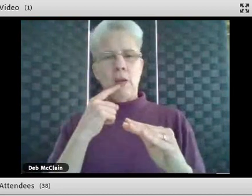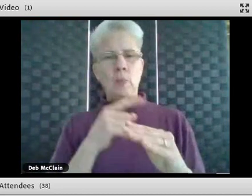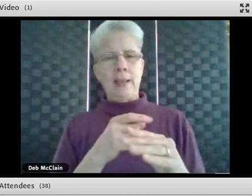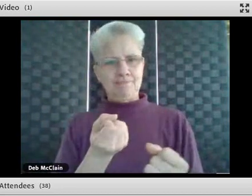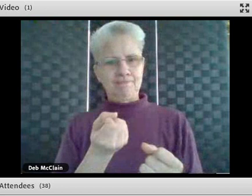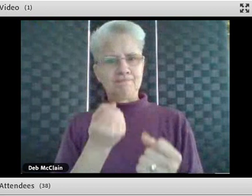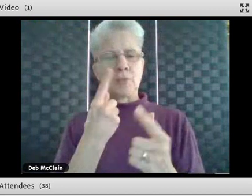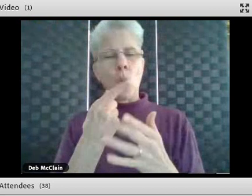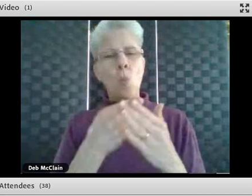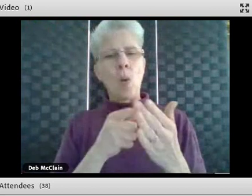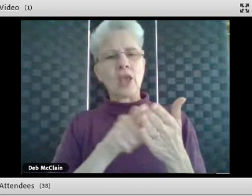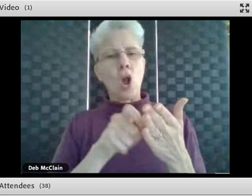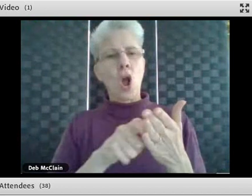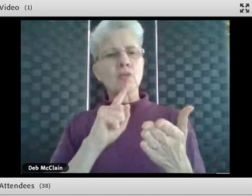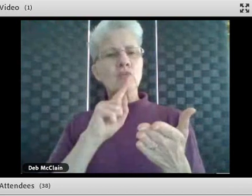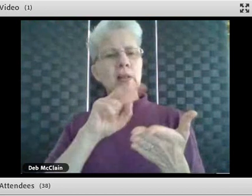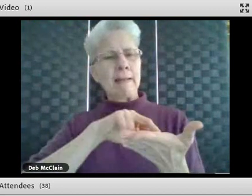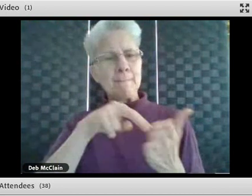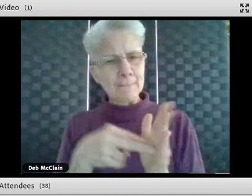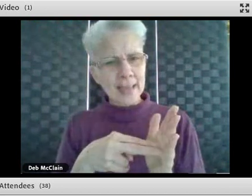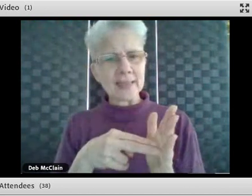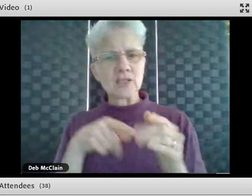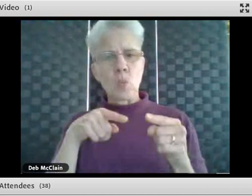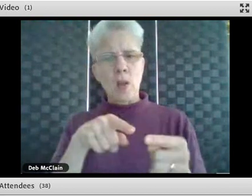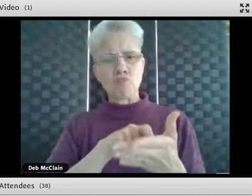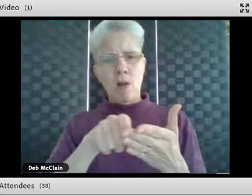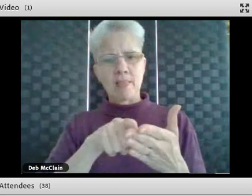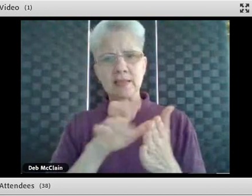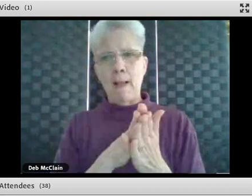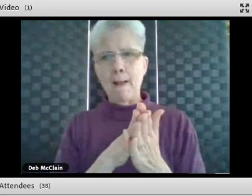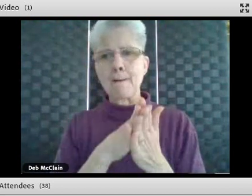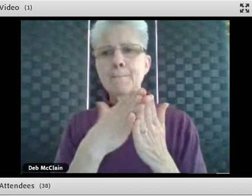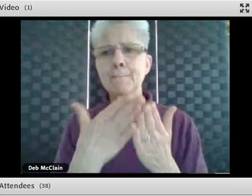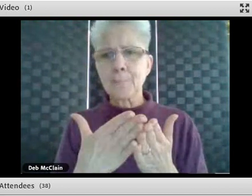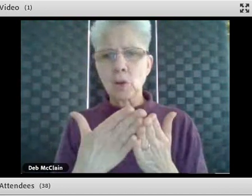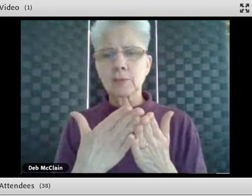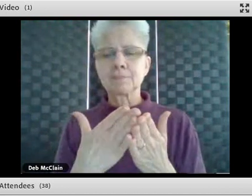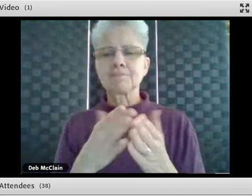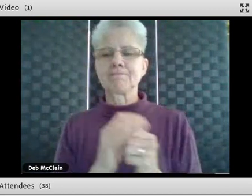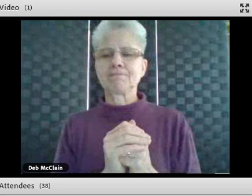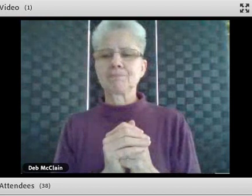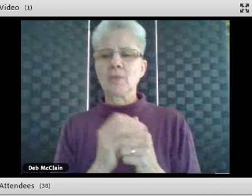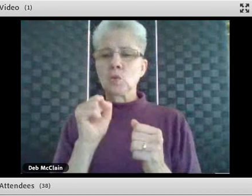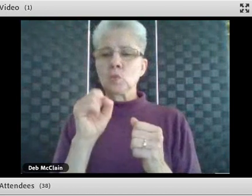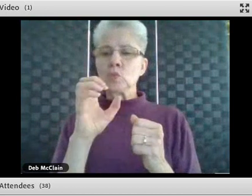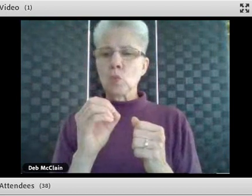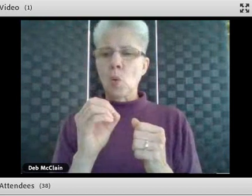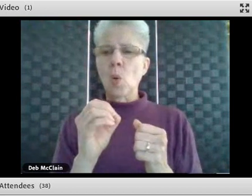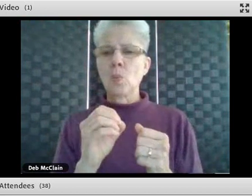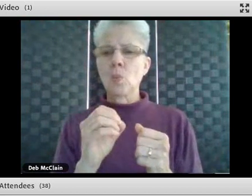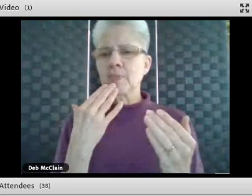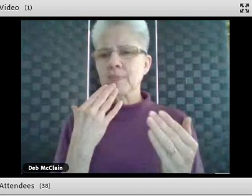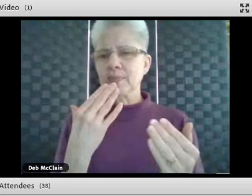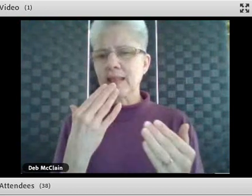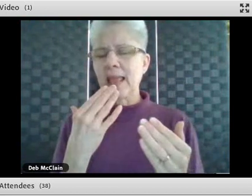what the author is intending, that the subject the author's intending. So, let's see, I had -- Whoops. I just popped right through. I think, yeah, was it -- was it Jocelyn?